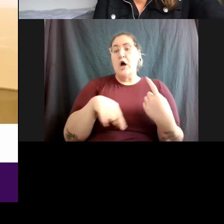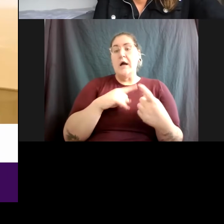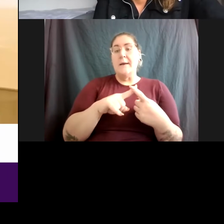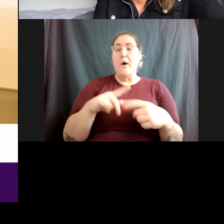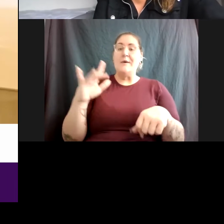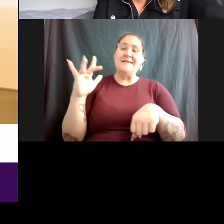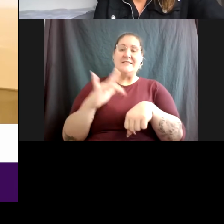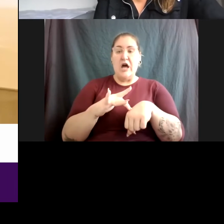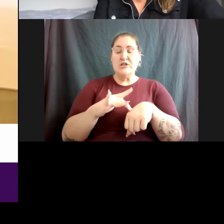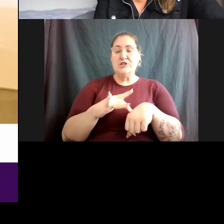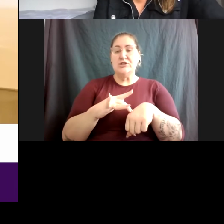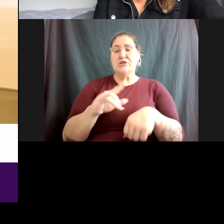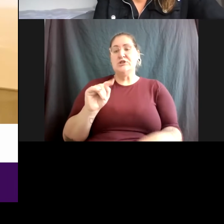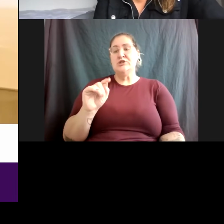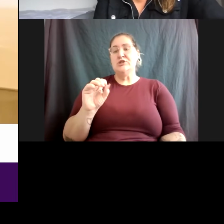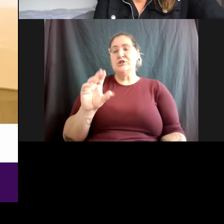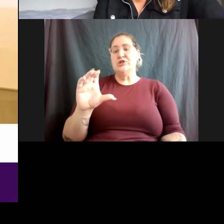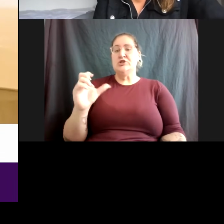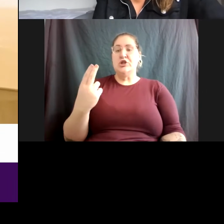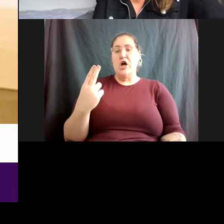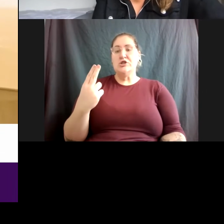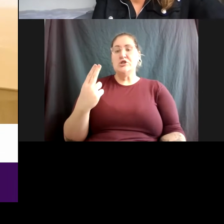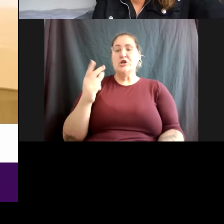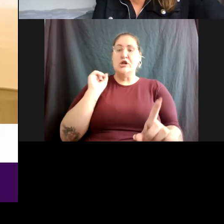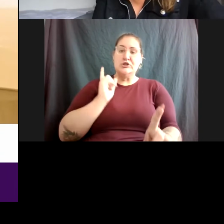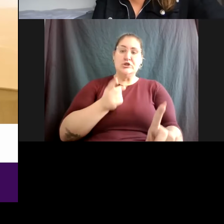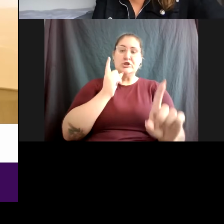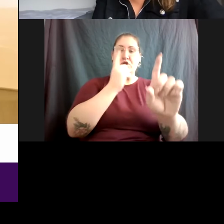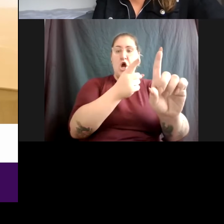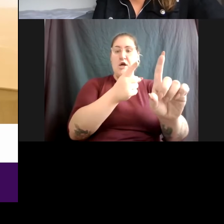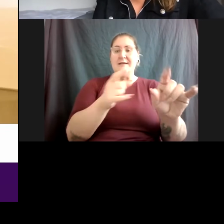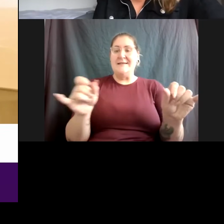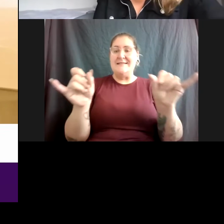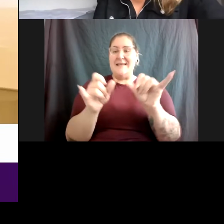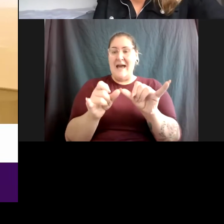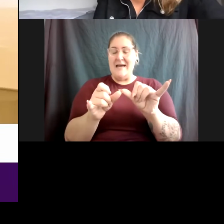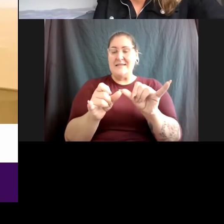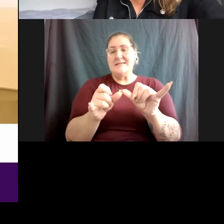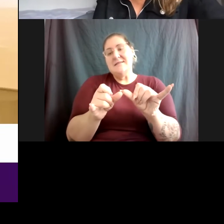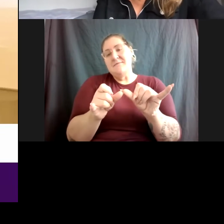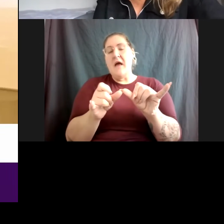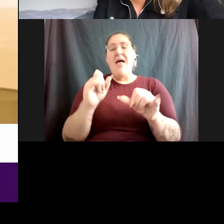type of content that you are creating. If you have got very popular content or frequently